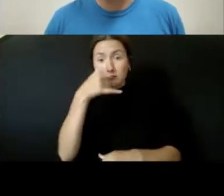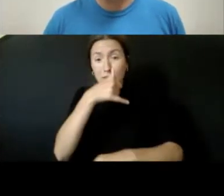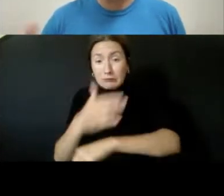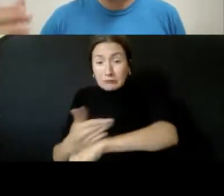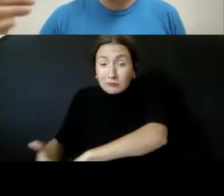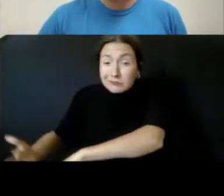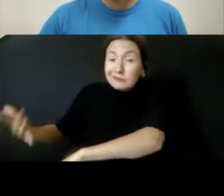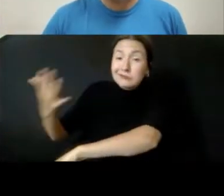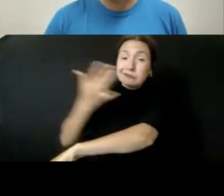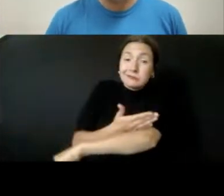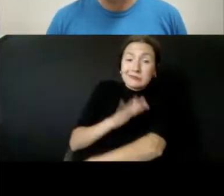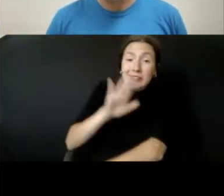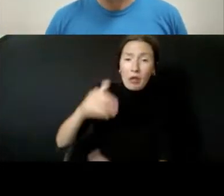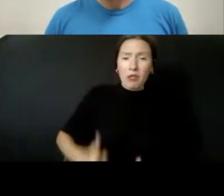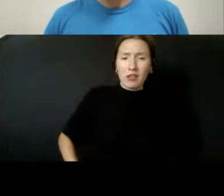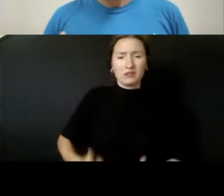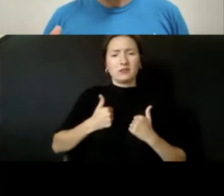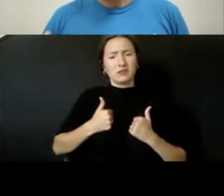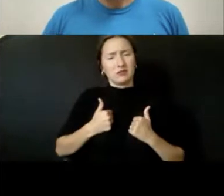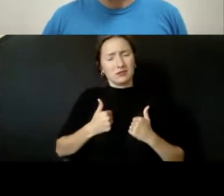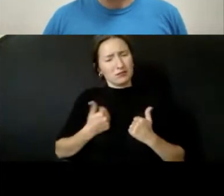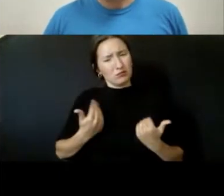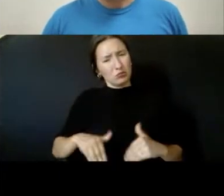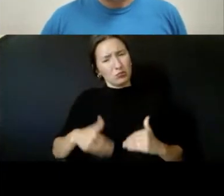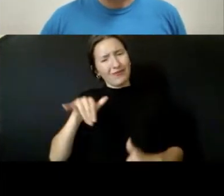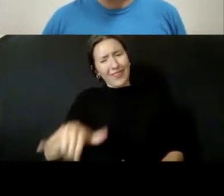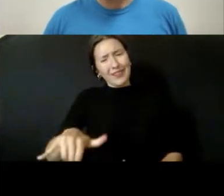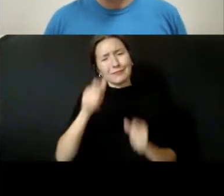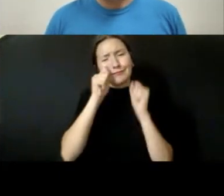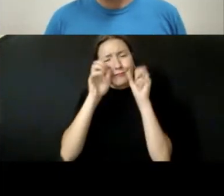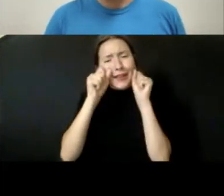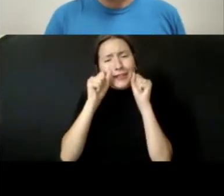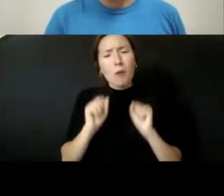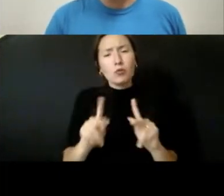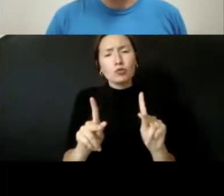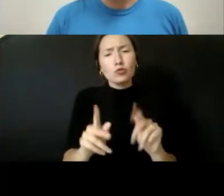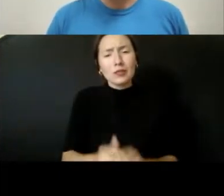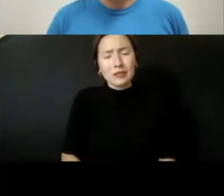conference the 10 things you can do right now it all comes down to this we can do take these